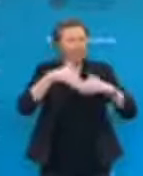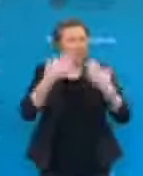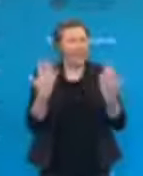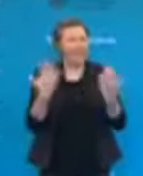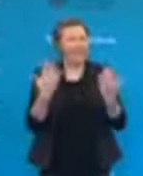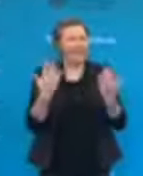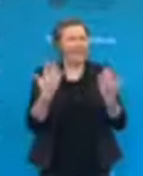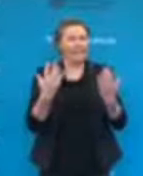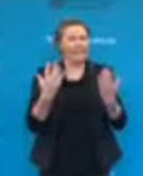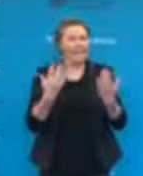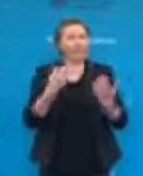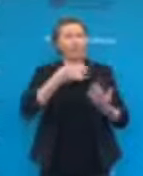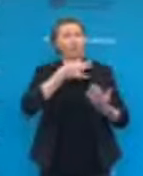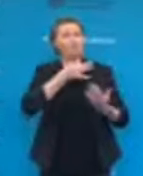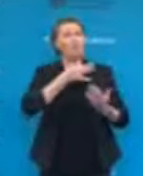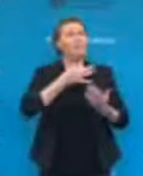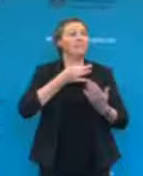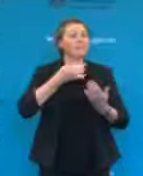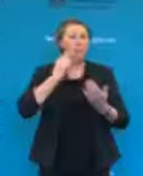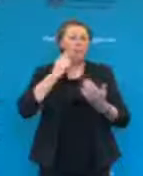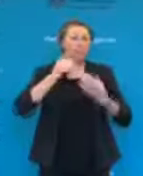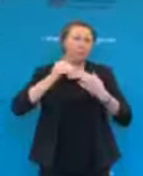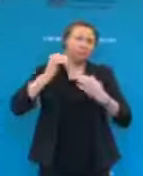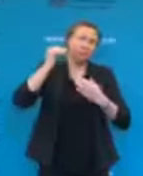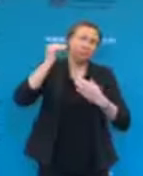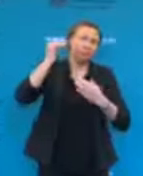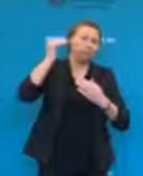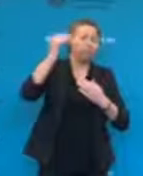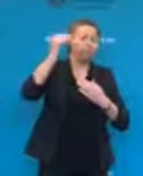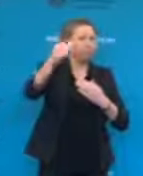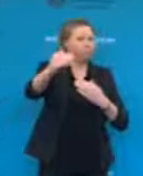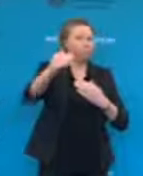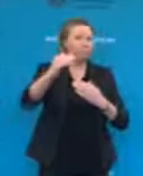term, we have done so well in Australia and our strategy always envisions that